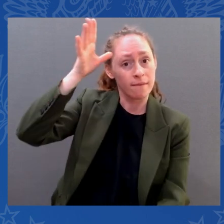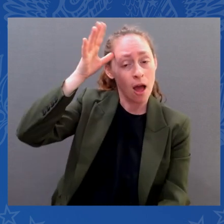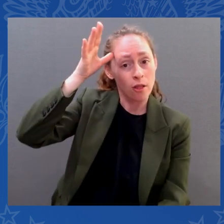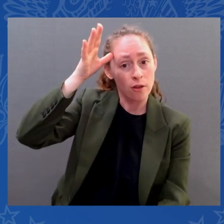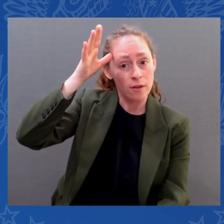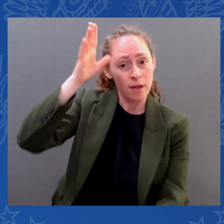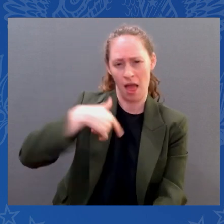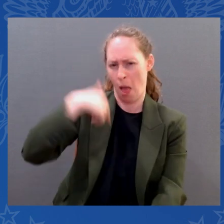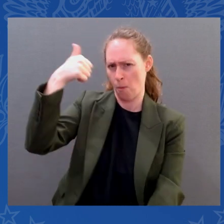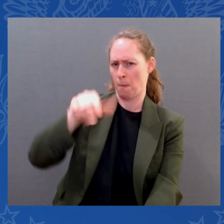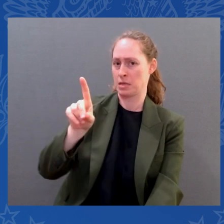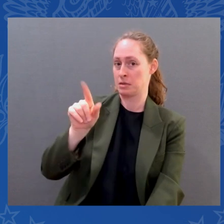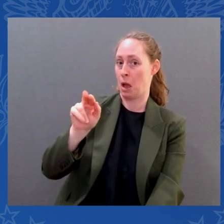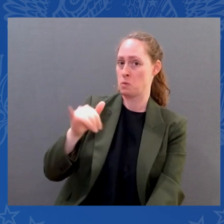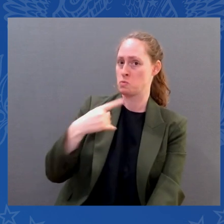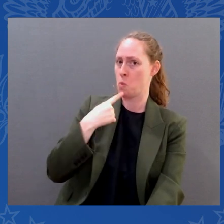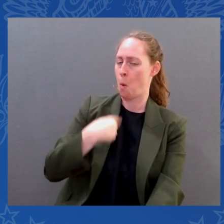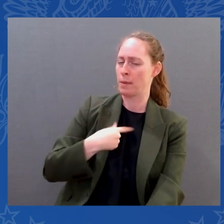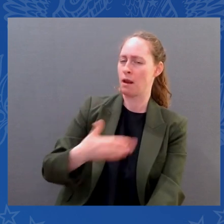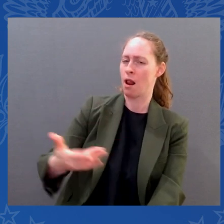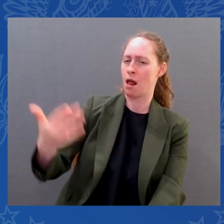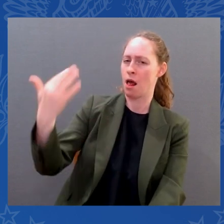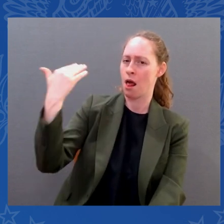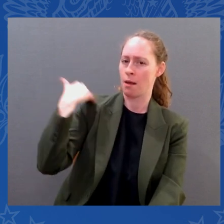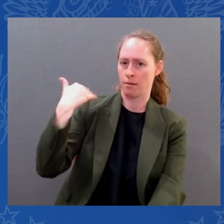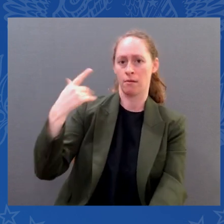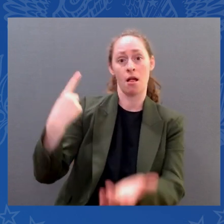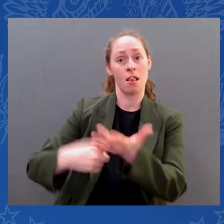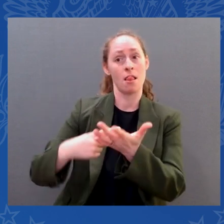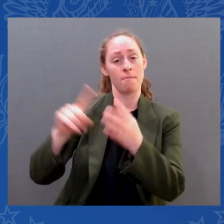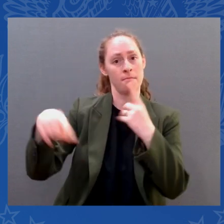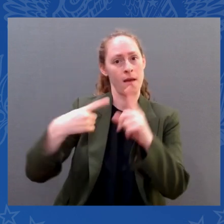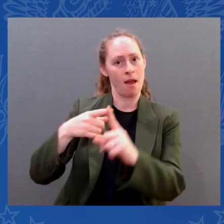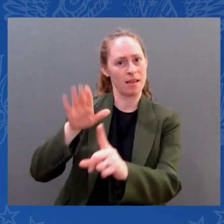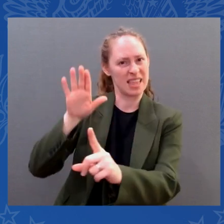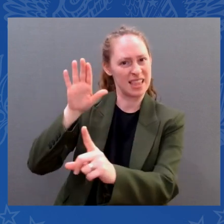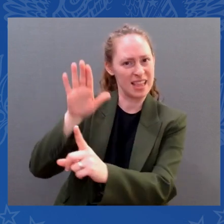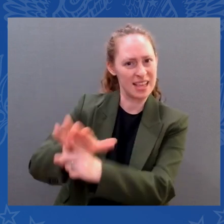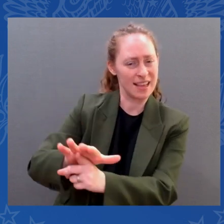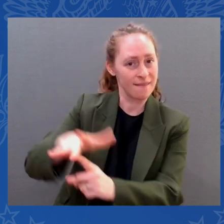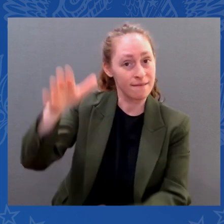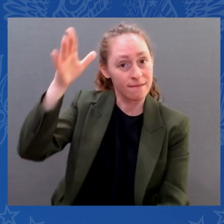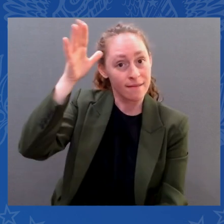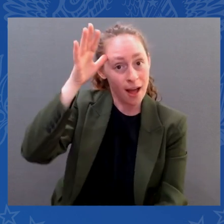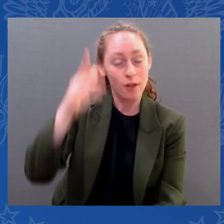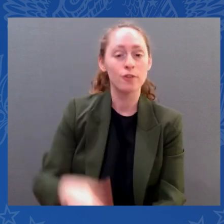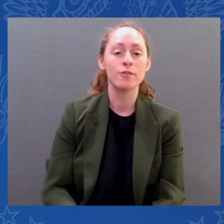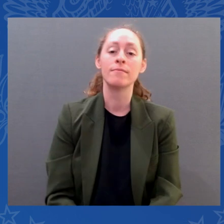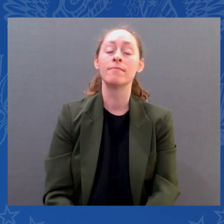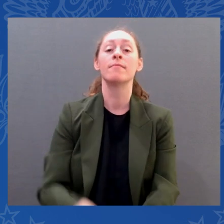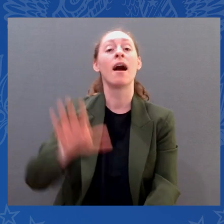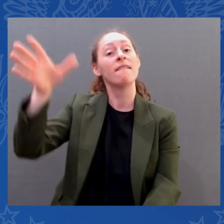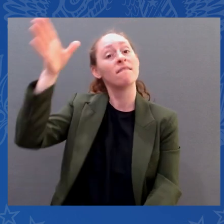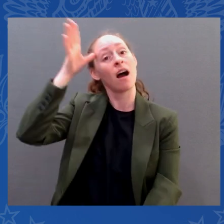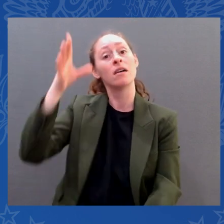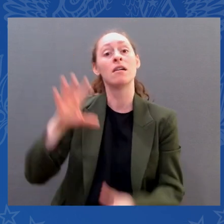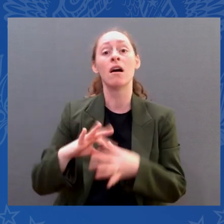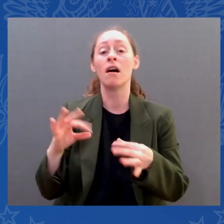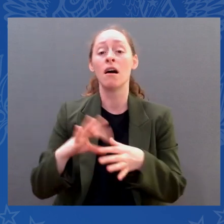He said, "America has been…" This is what his dad said. "America has been good to us, Danny. It has given us -- given me two jobs.